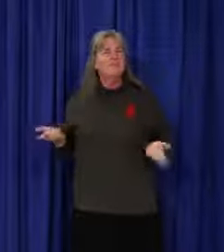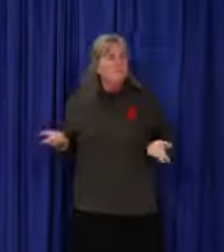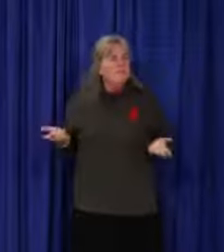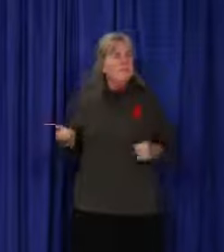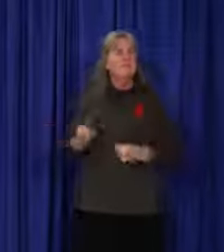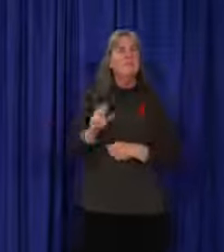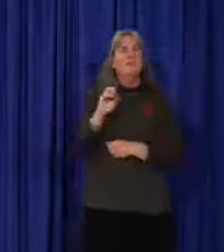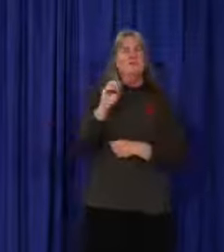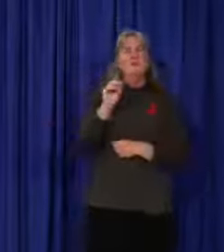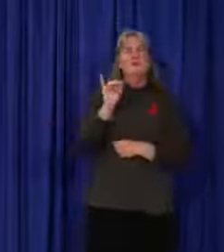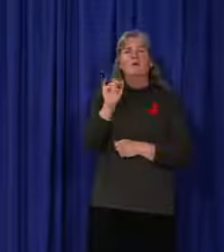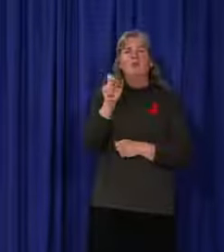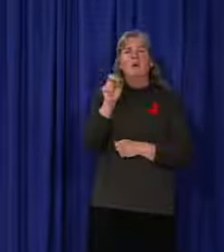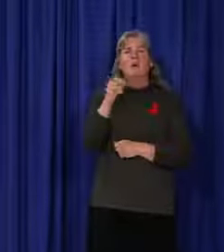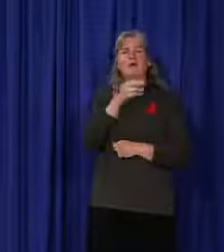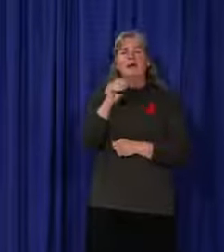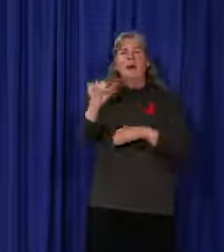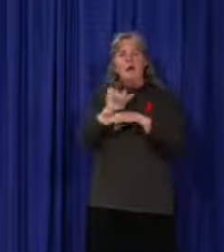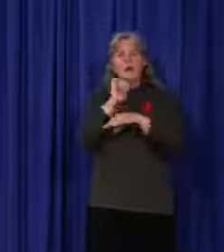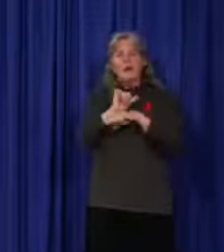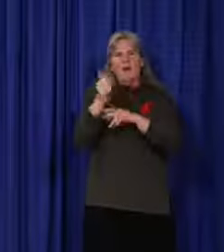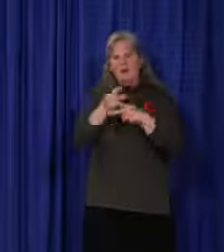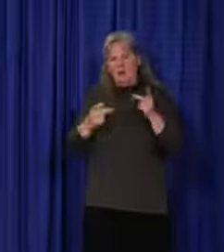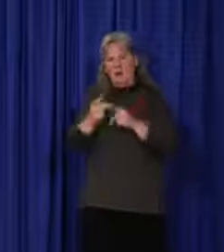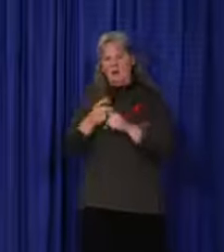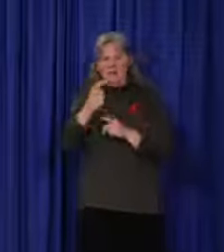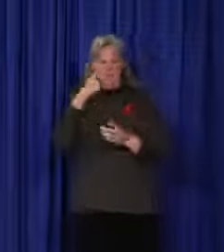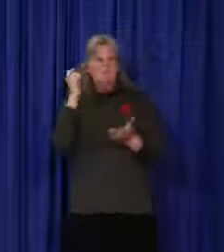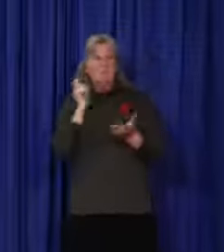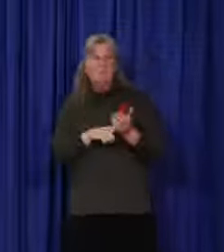where a lot of spread of COVID-19 in provinces has occurred.